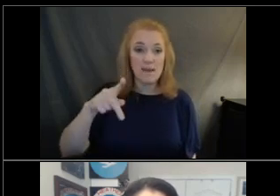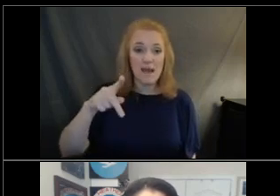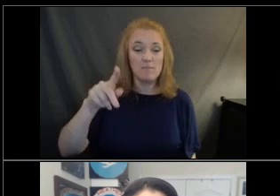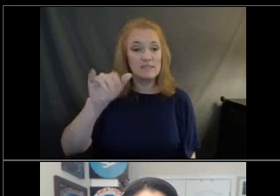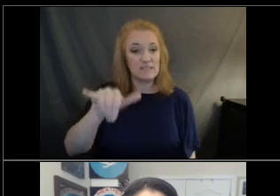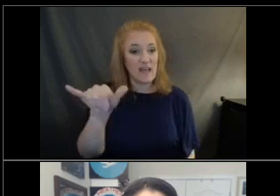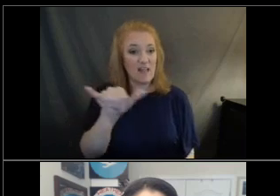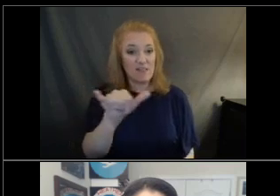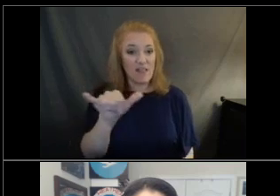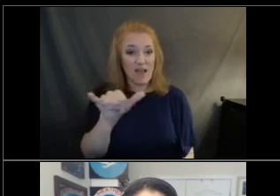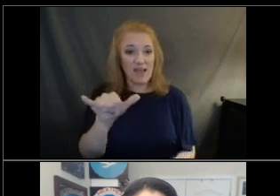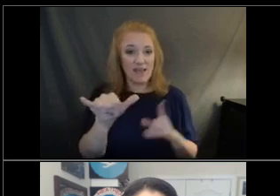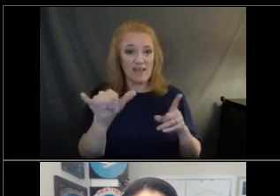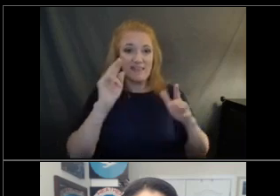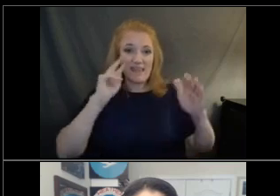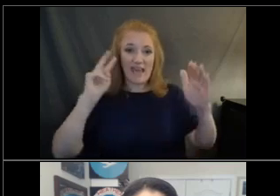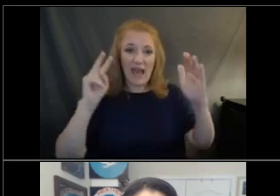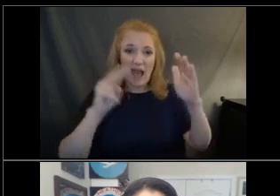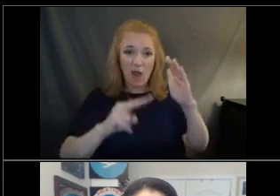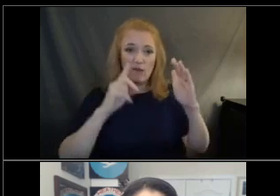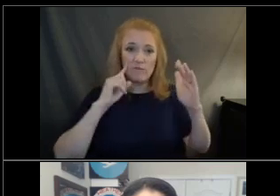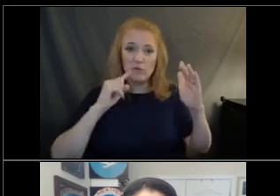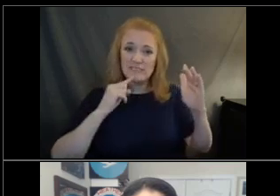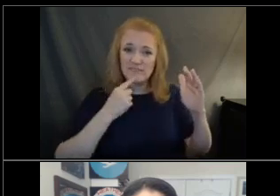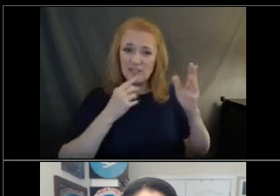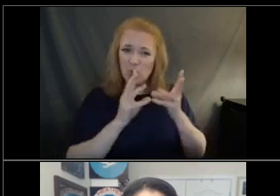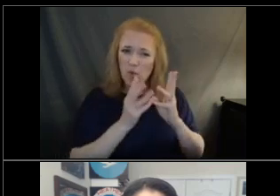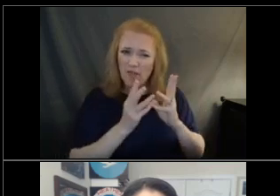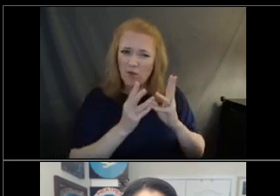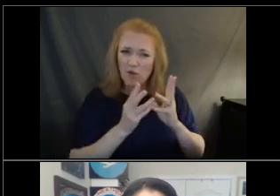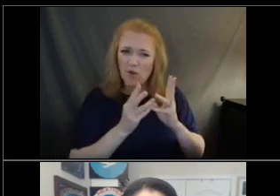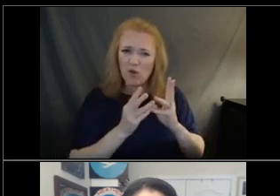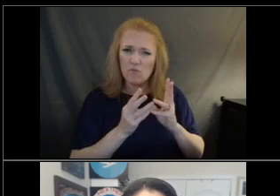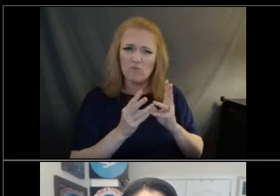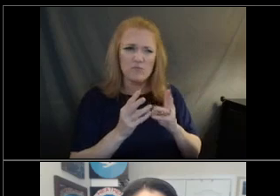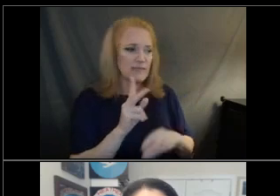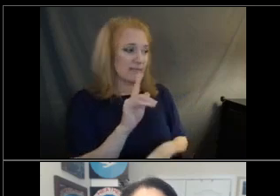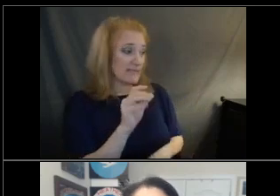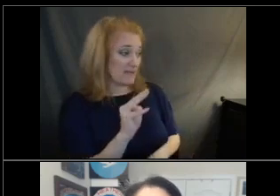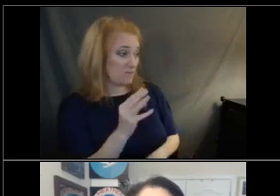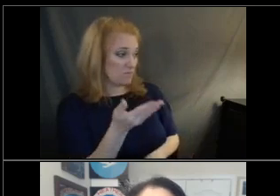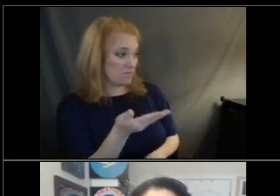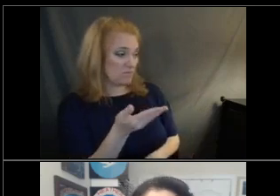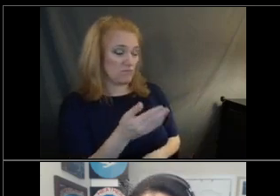convective outlooks do for severe weather? That's probably more of a question for Kim.